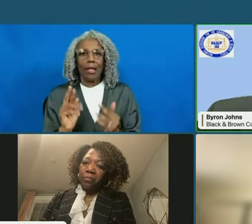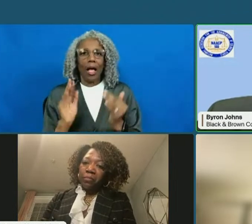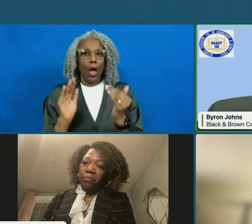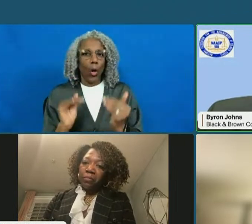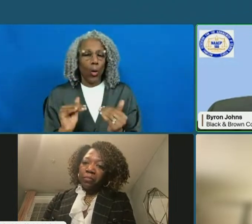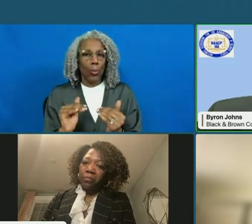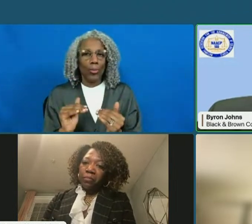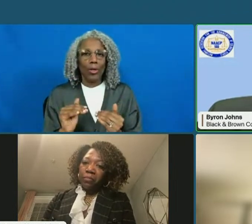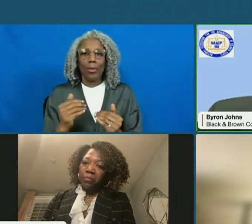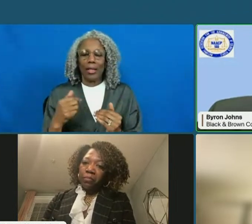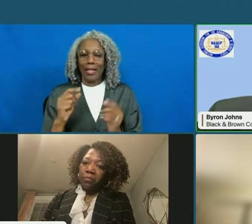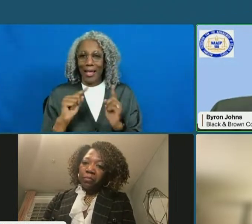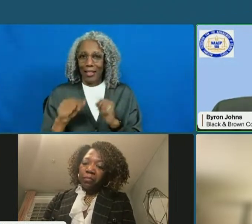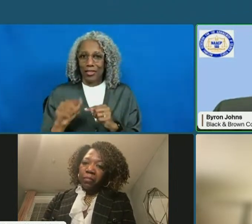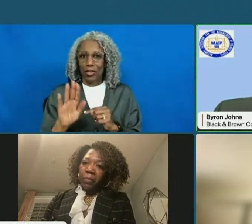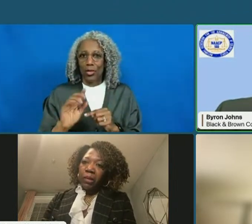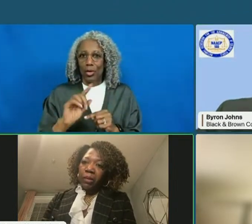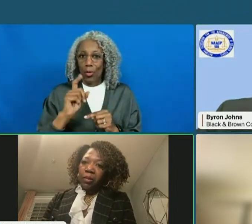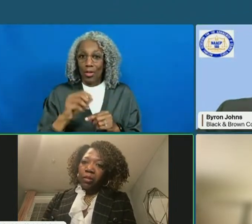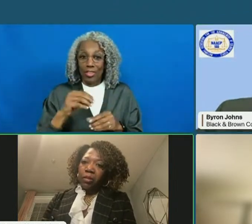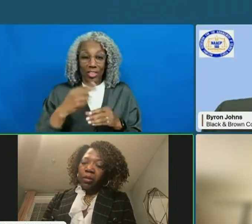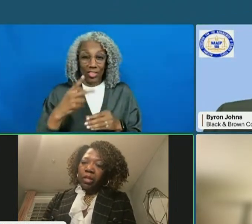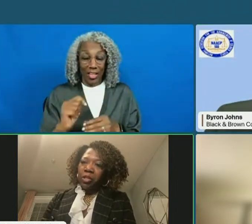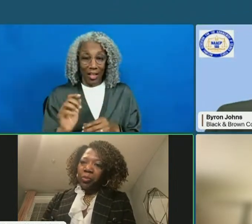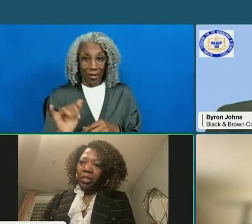we can get the answers to